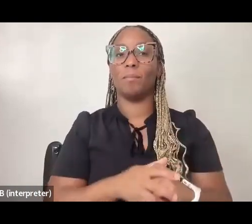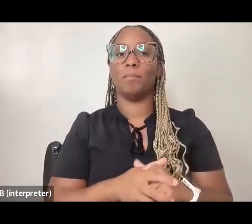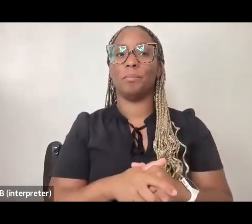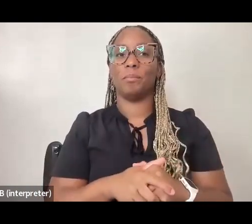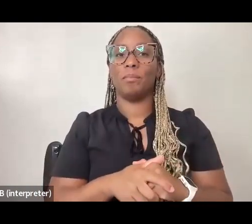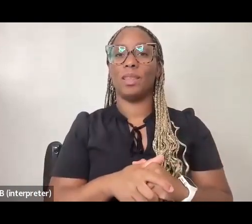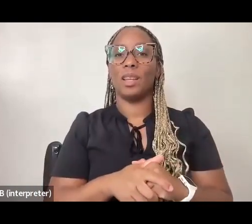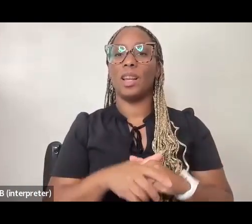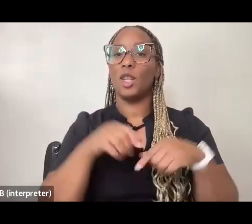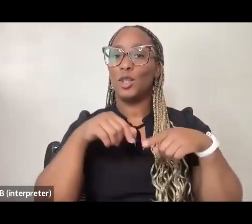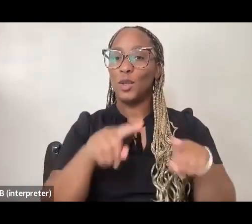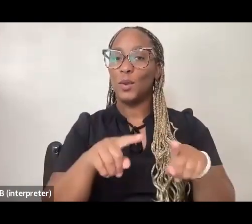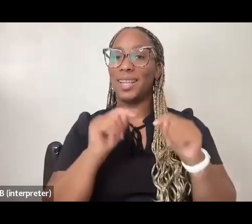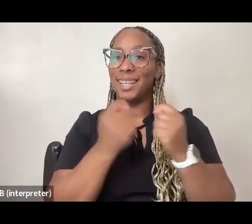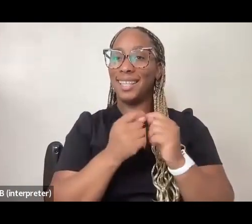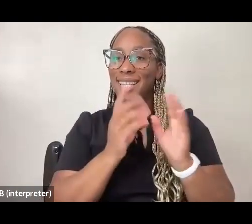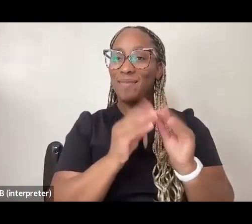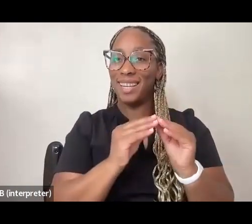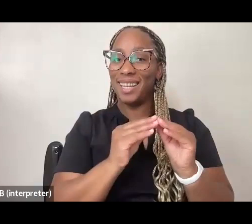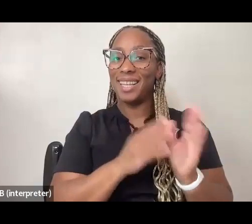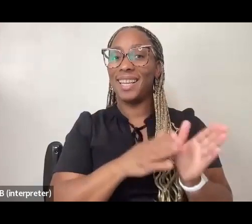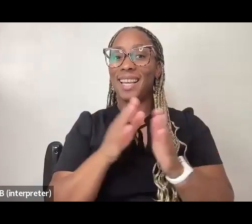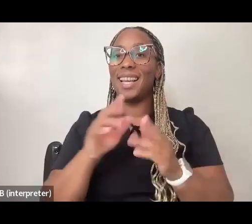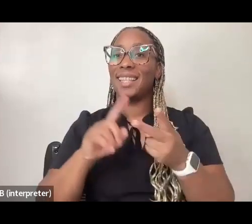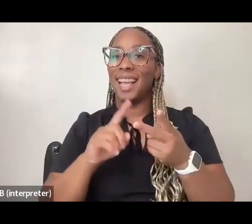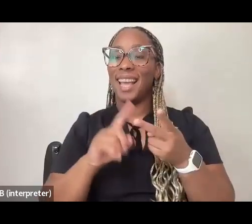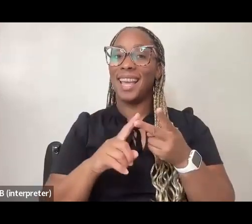During the teams meeting. Second, the post meeting options